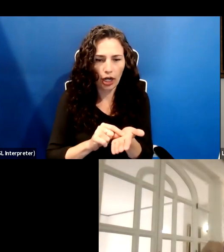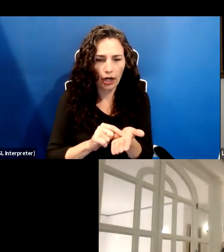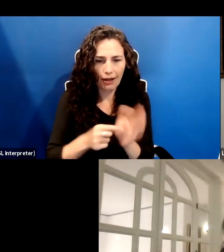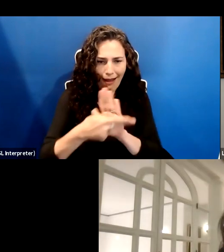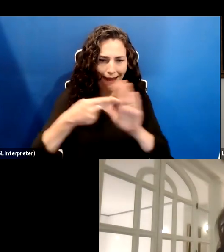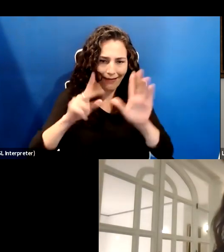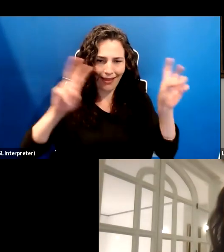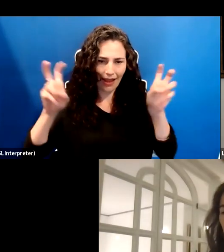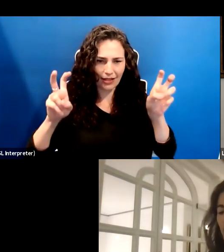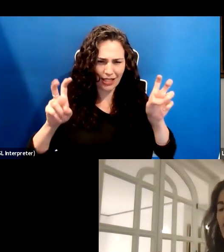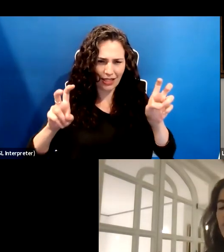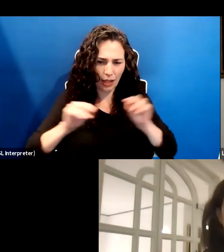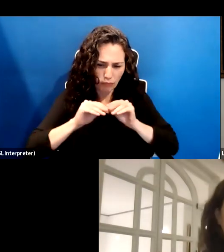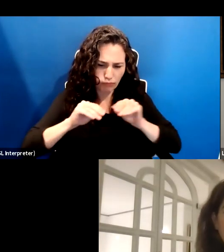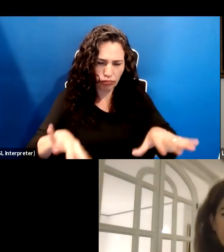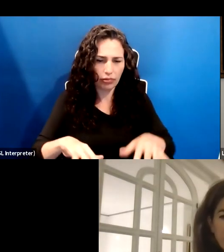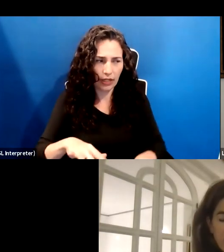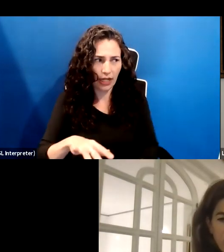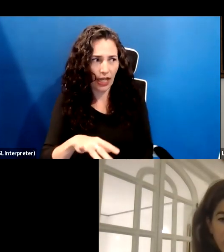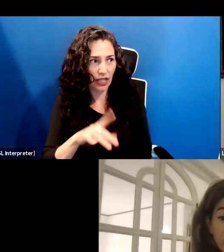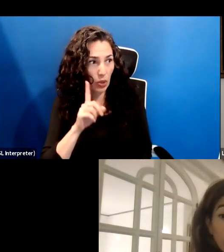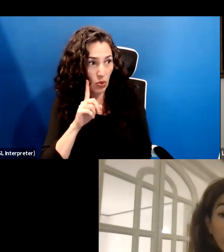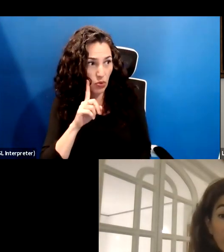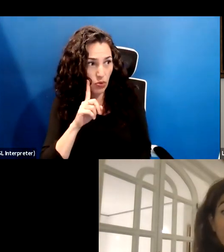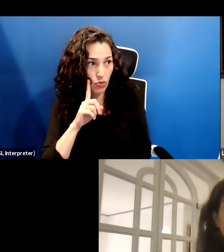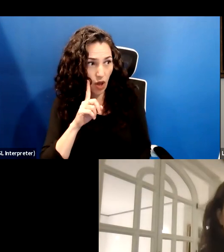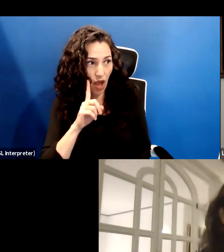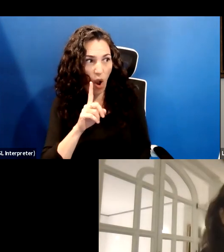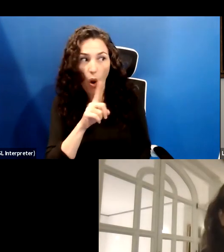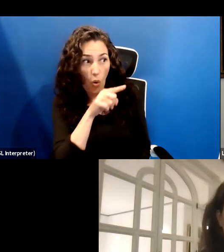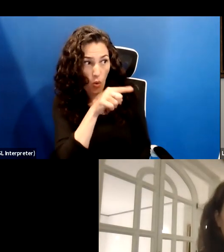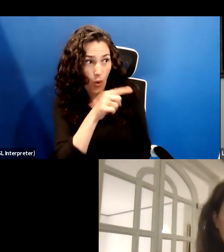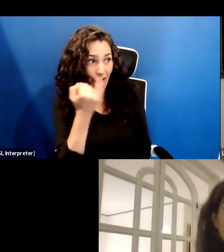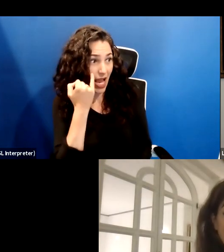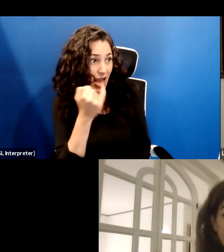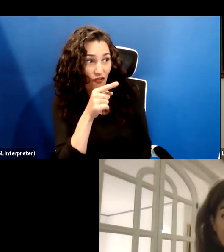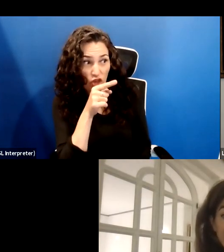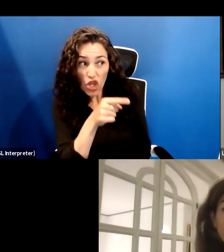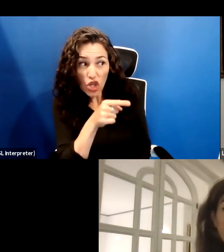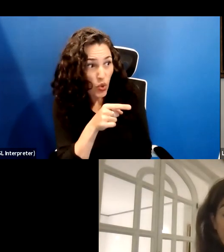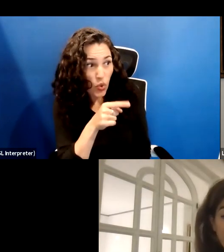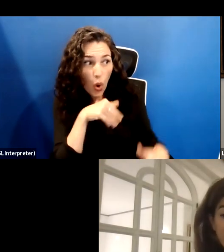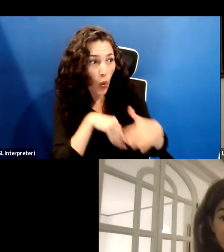automatically assume that everybody that walked in the door, were witnessing some of this.